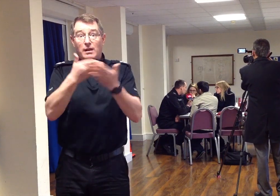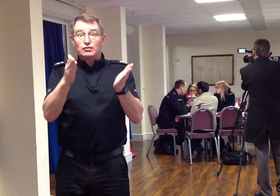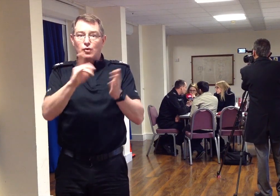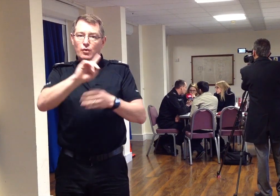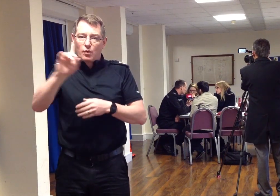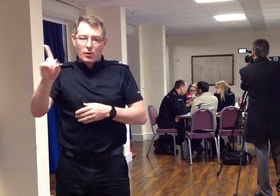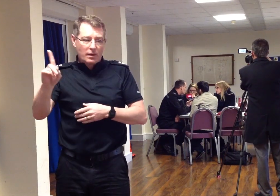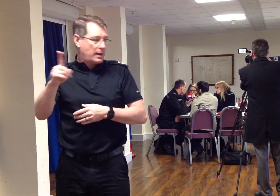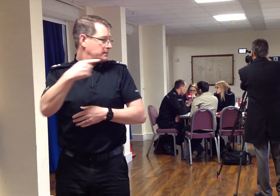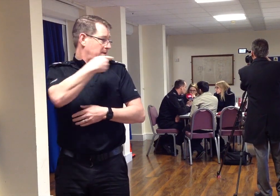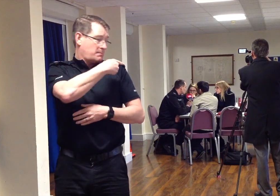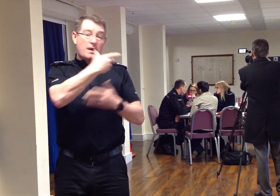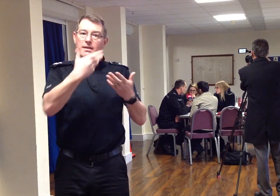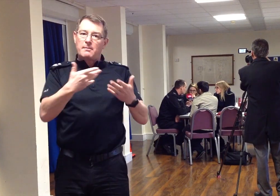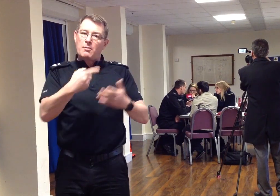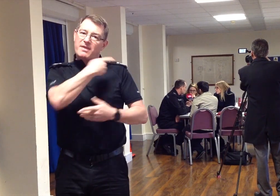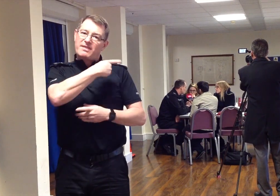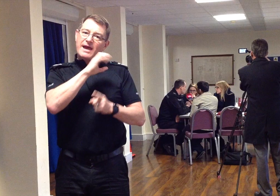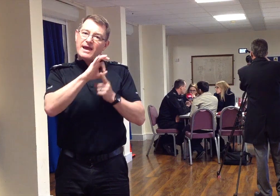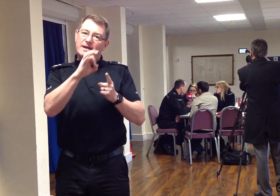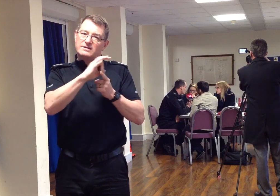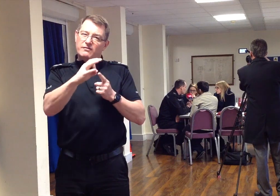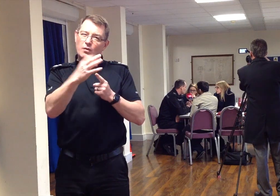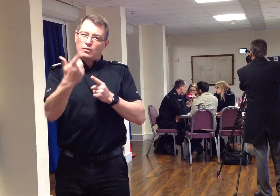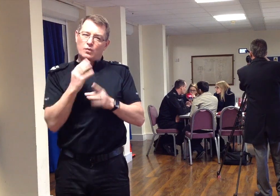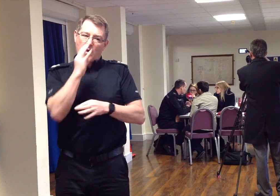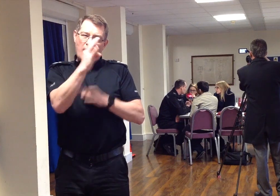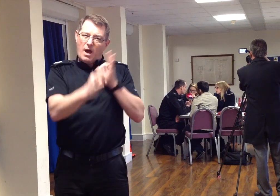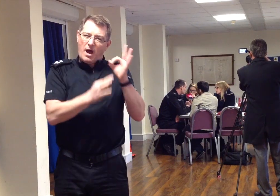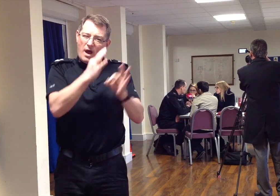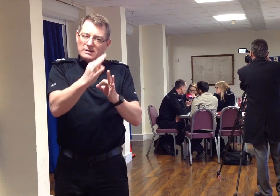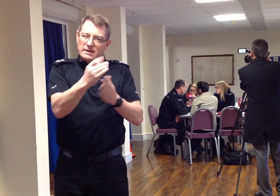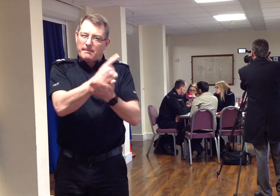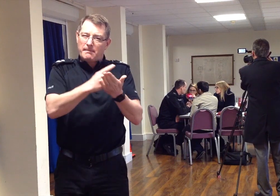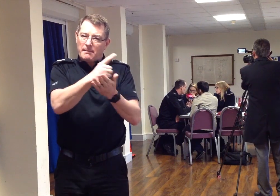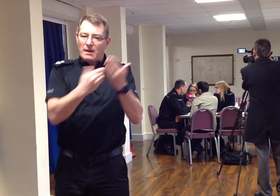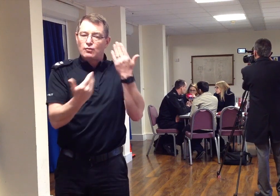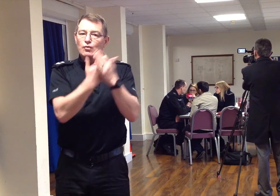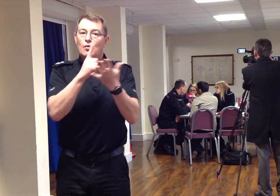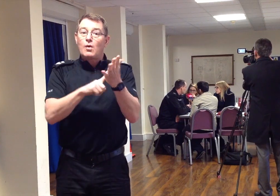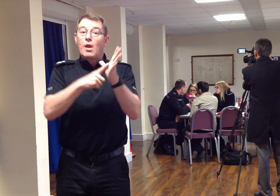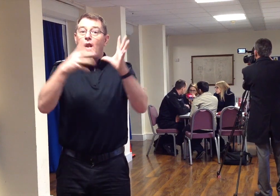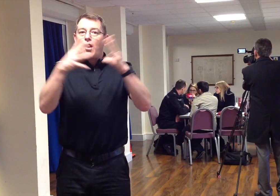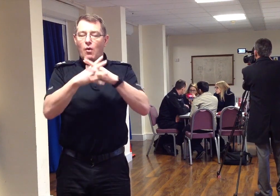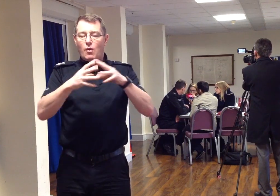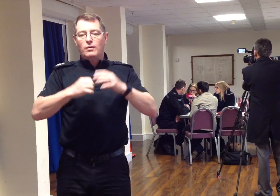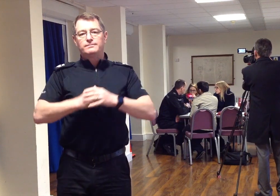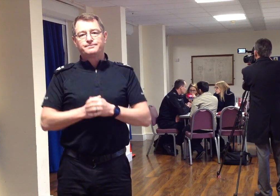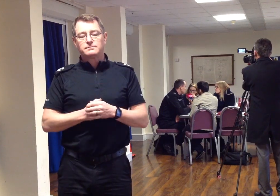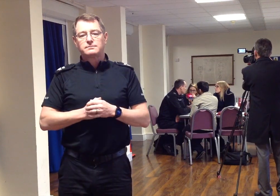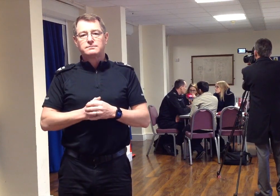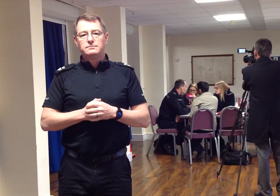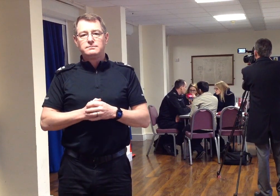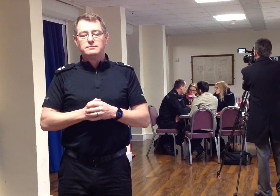I'll show you the test later after they've interviewed him about the new law.